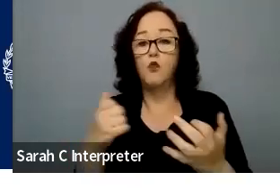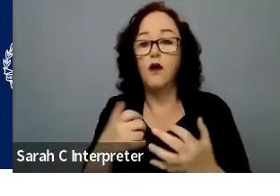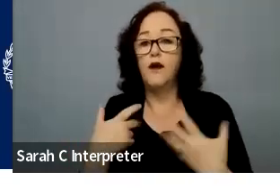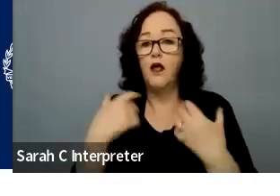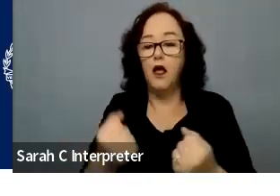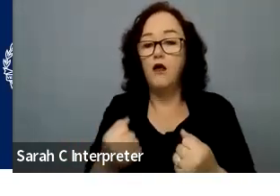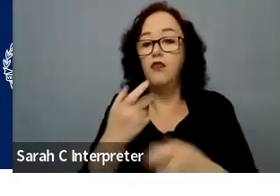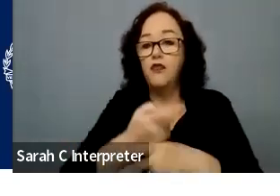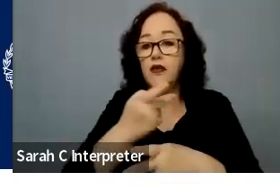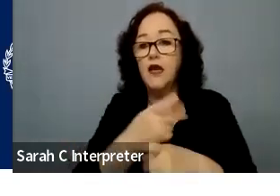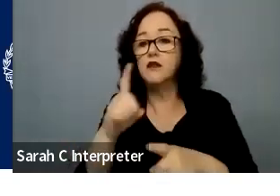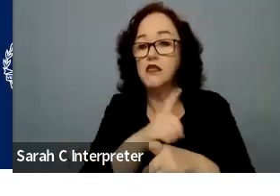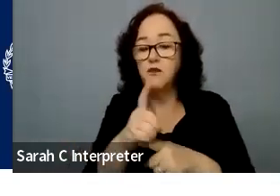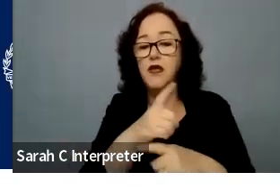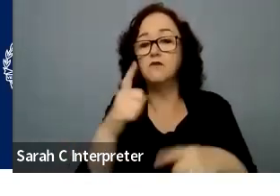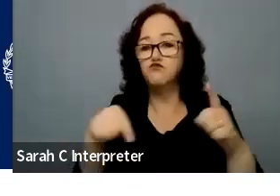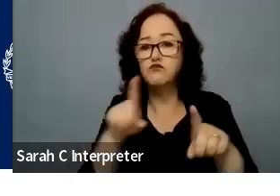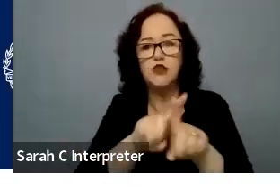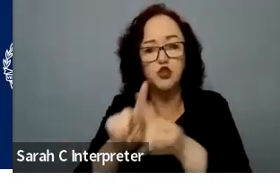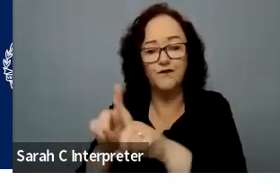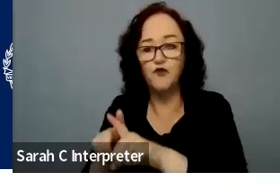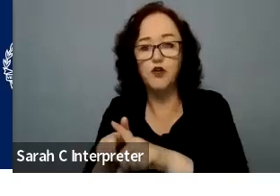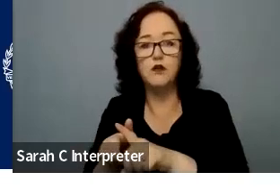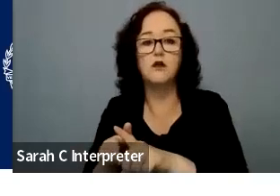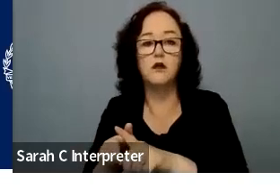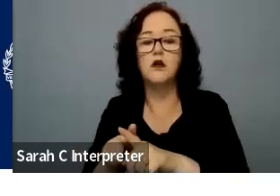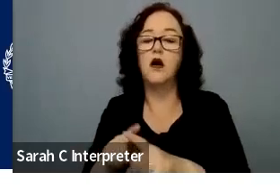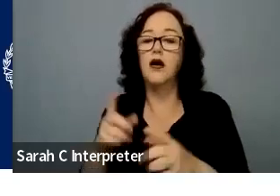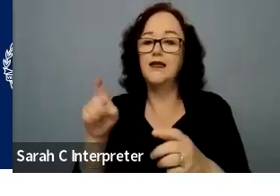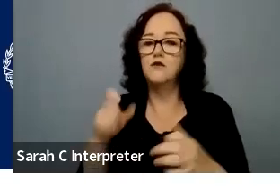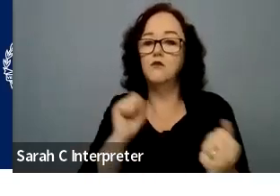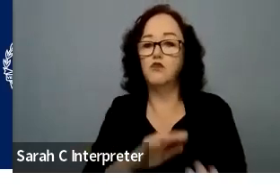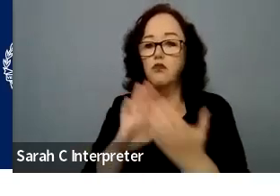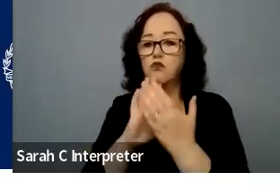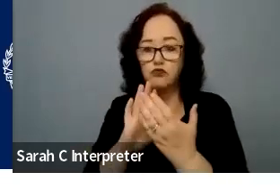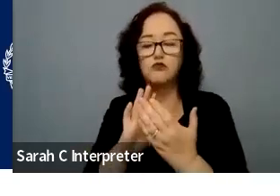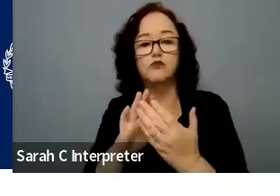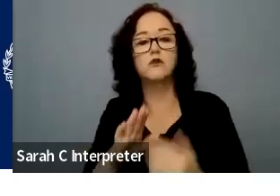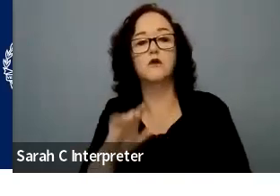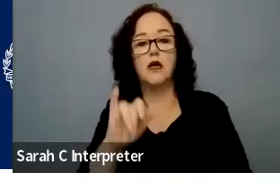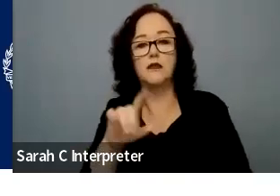our approach and our efforts to address IPE approaches to IDD and to explore the use of